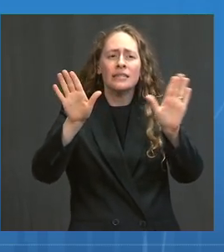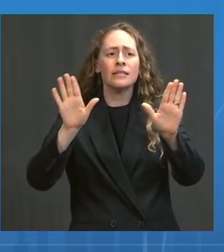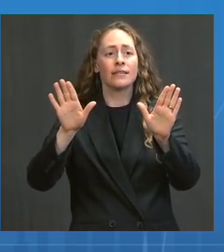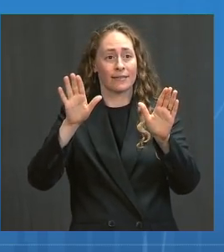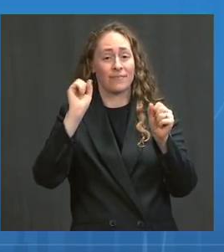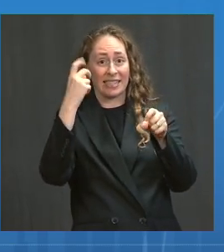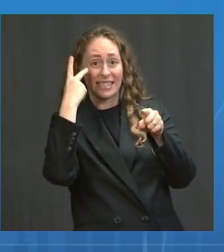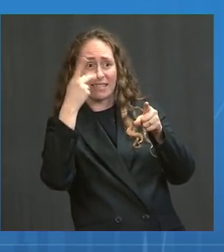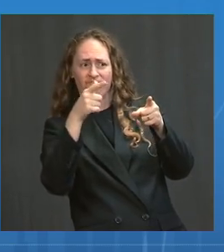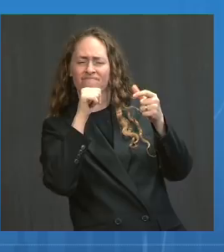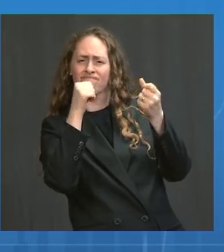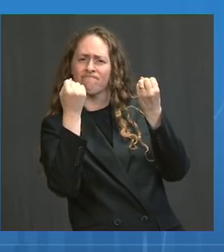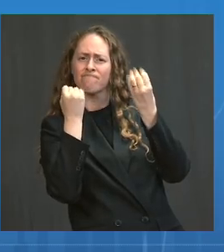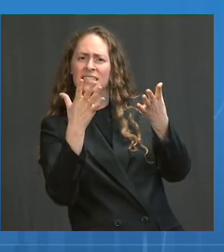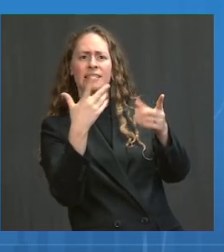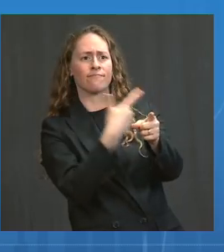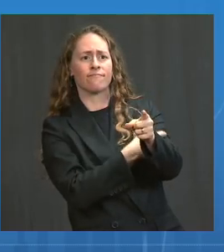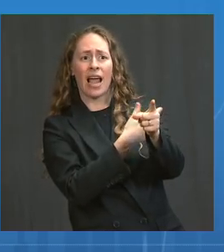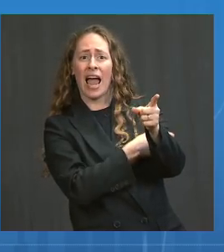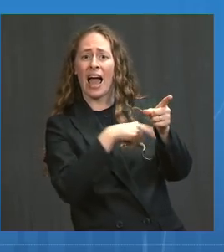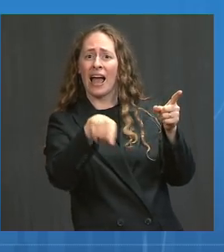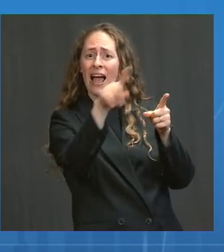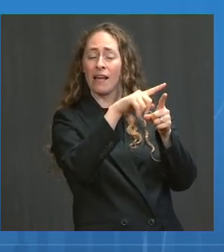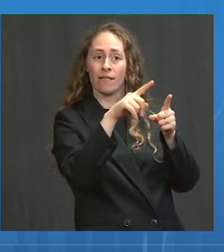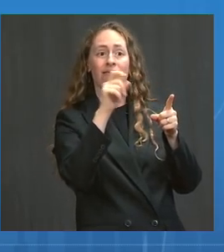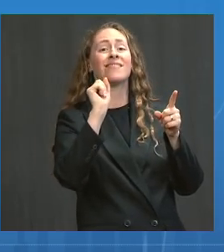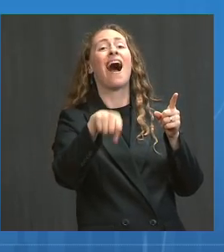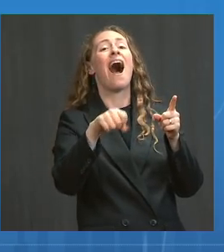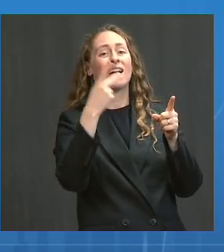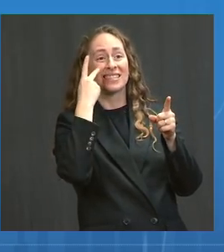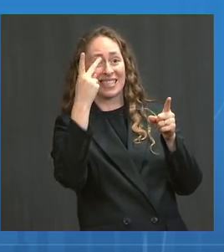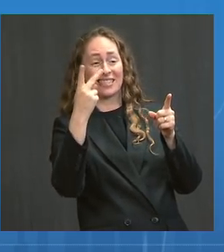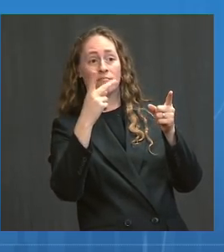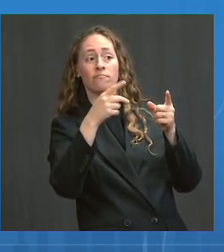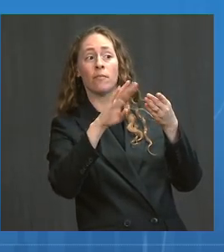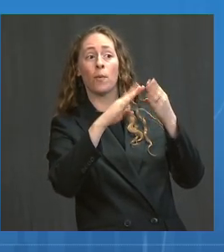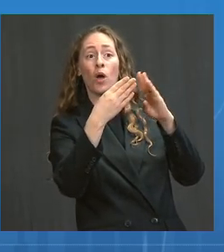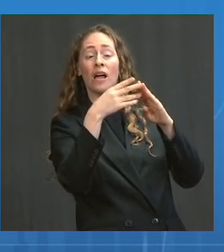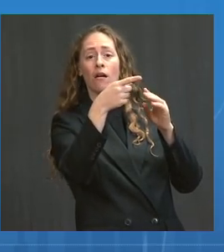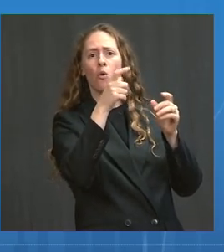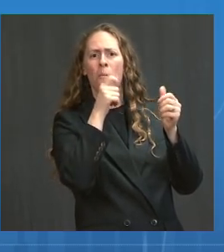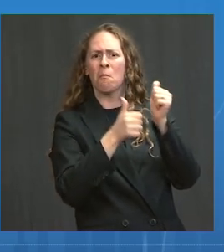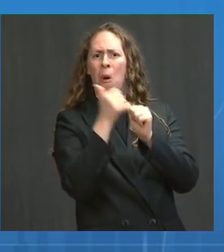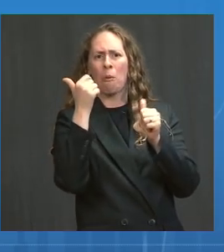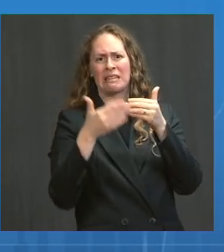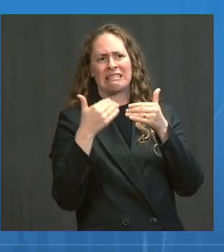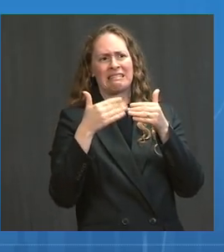are communities that remain vulnerable. This is all true as we monitor the continued spread